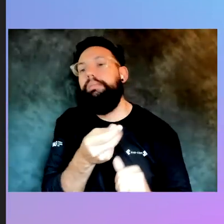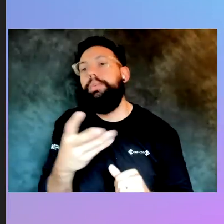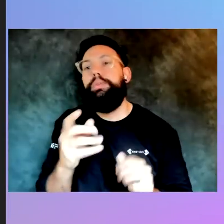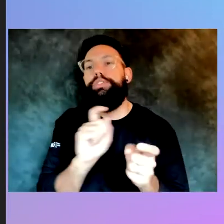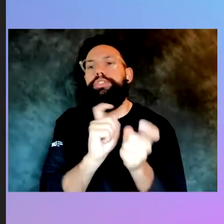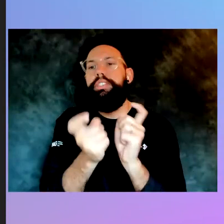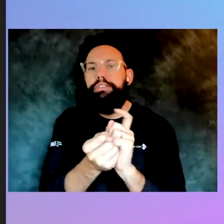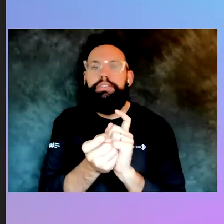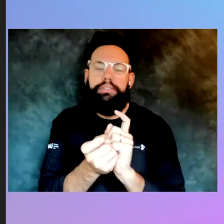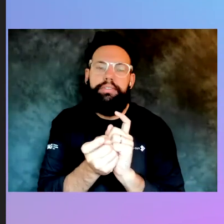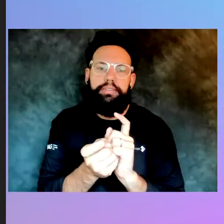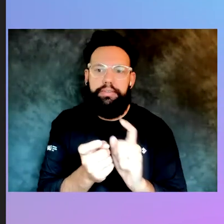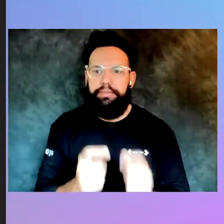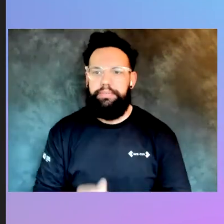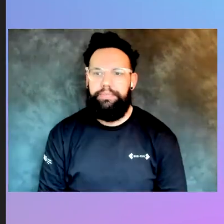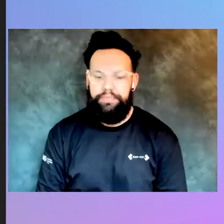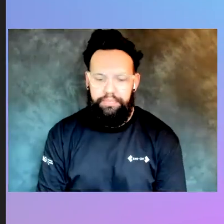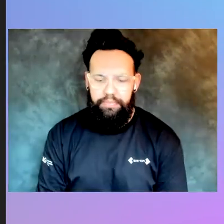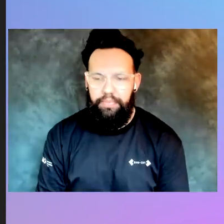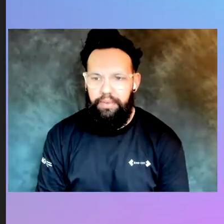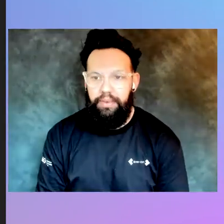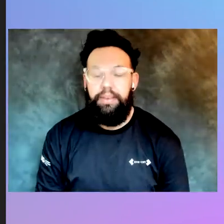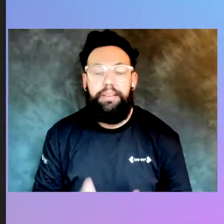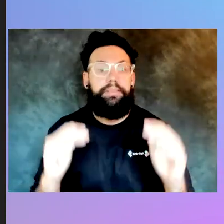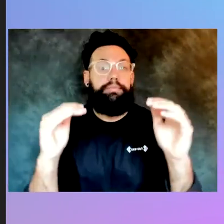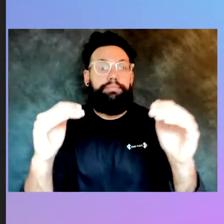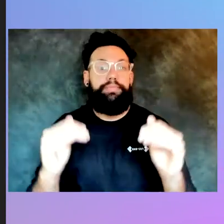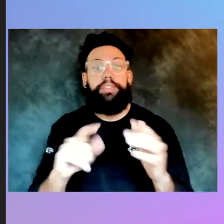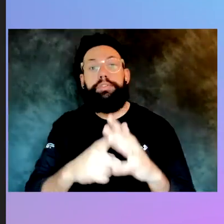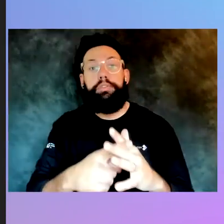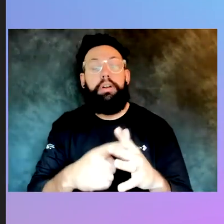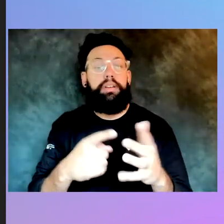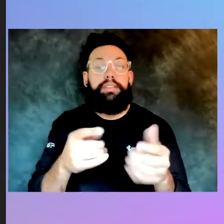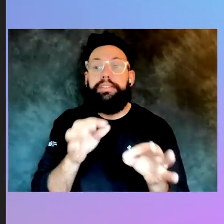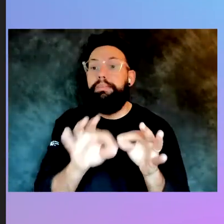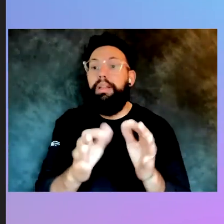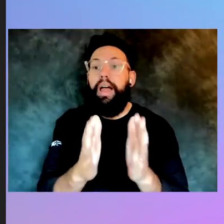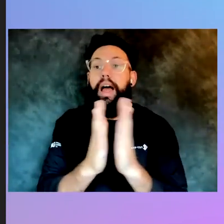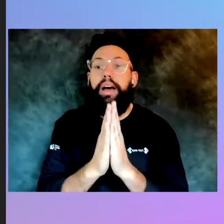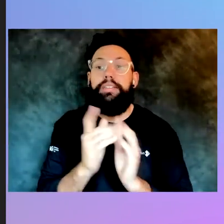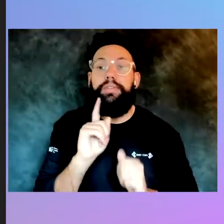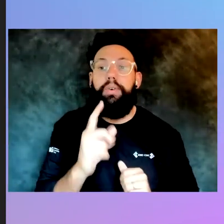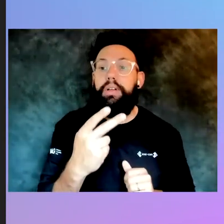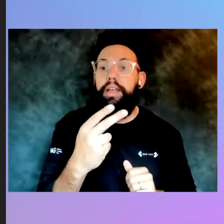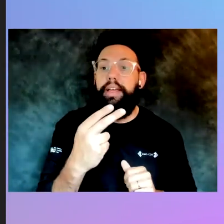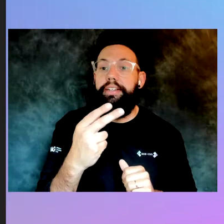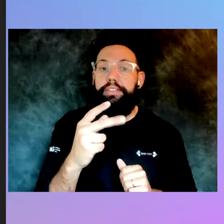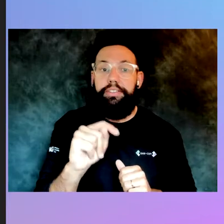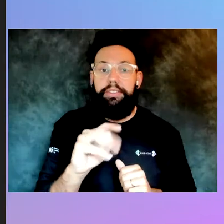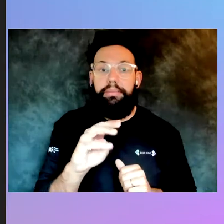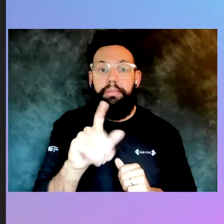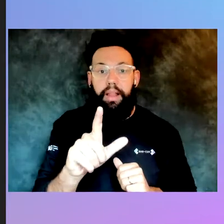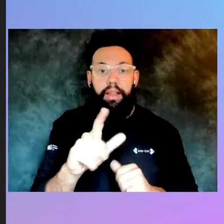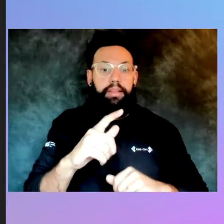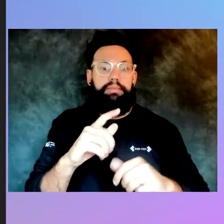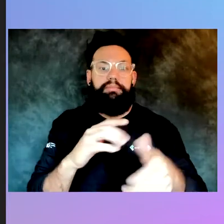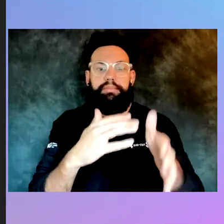we get. Let's start by asking for a simple HTML table. We can